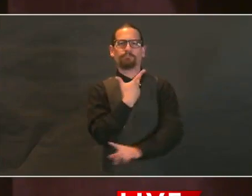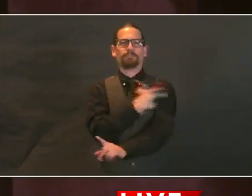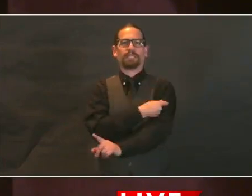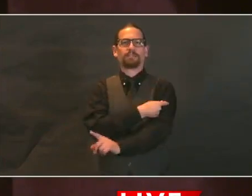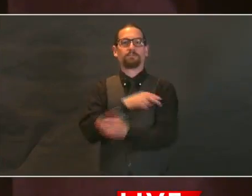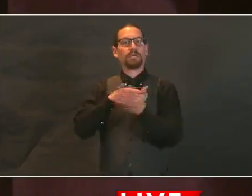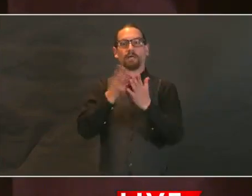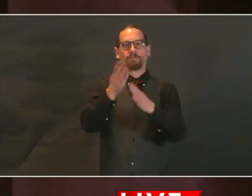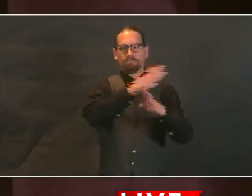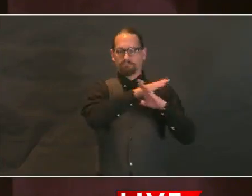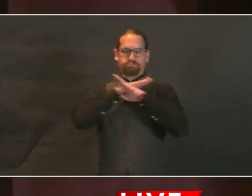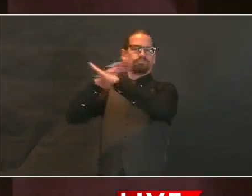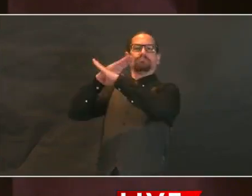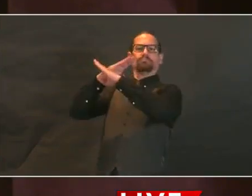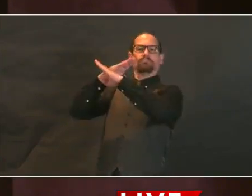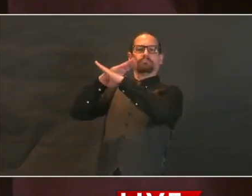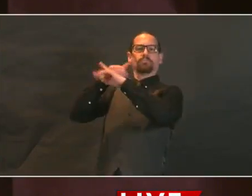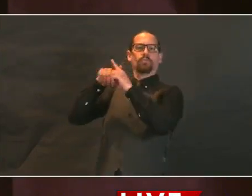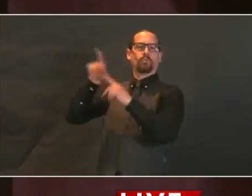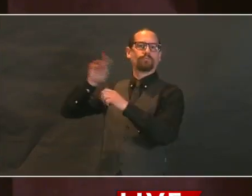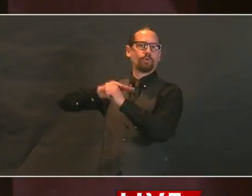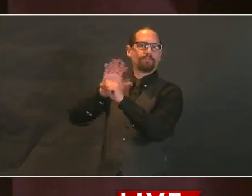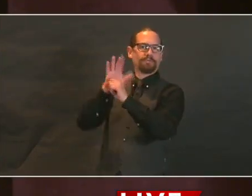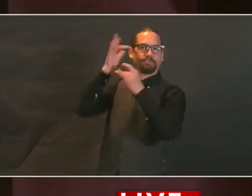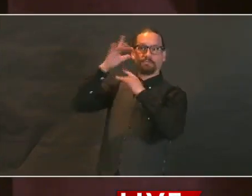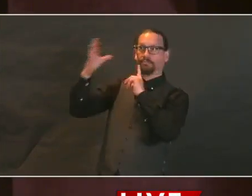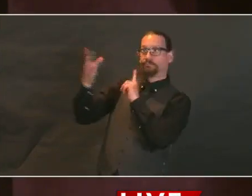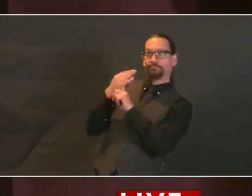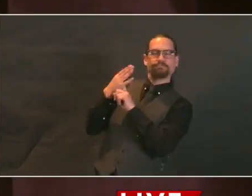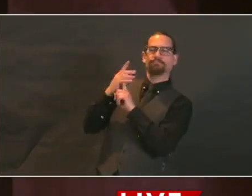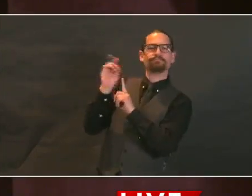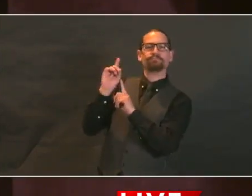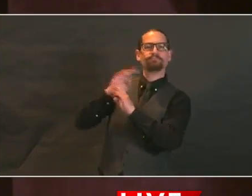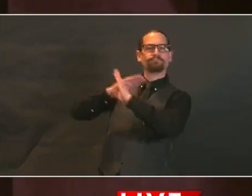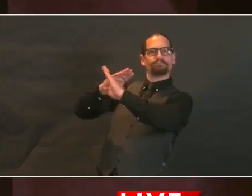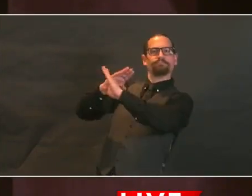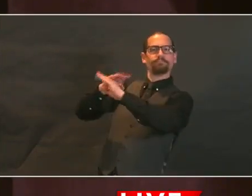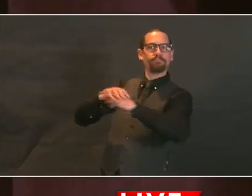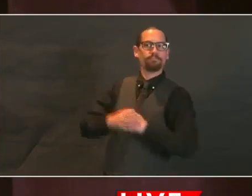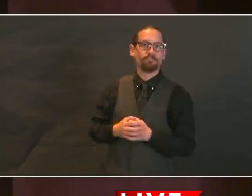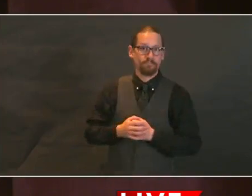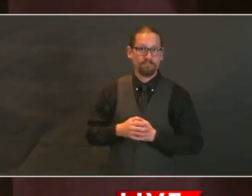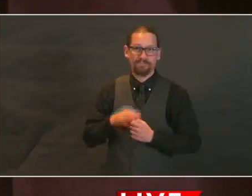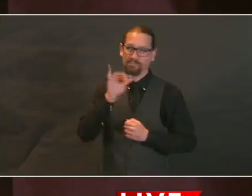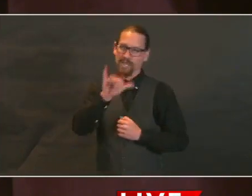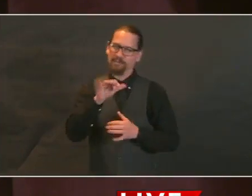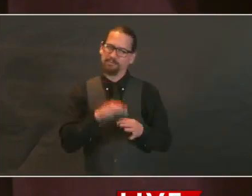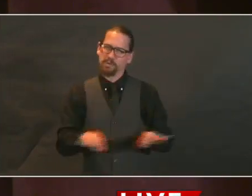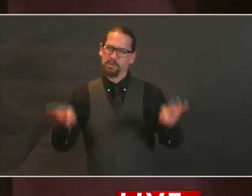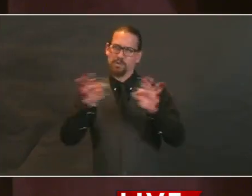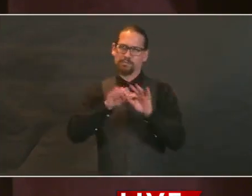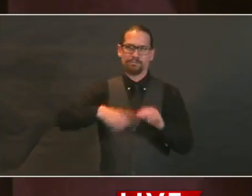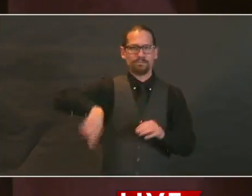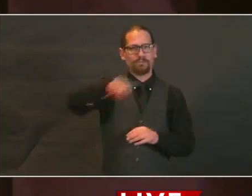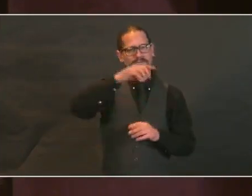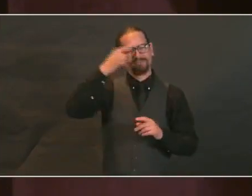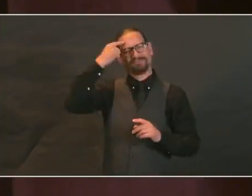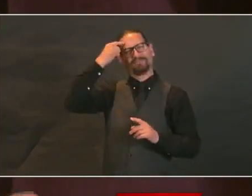AGAINST THE TYPE OF VARIANTS THAT ARE SPREADING NOW. IN ADDITION TO REALLY CORRECTING